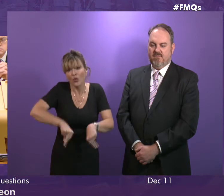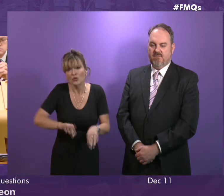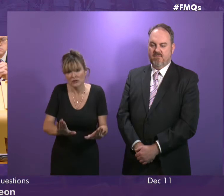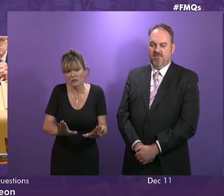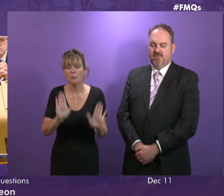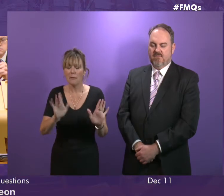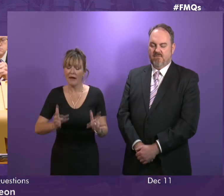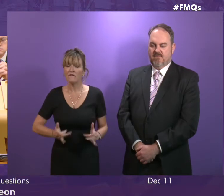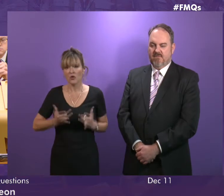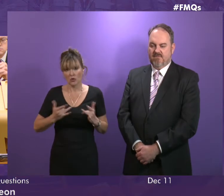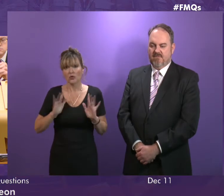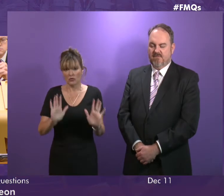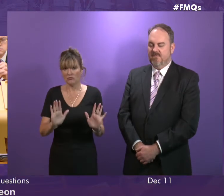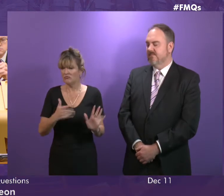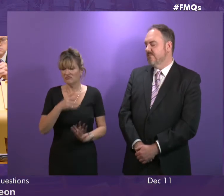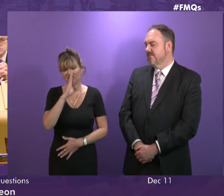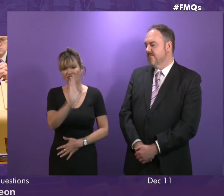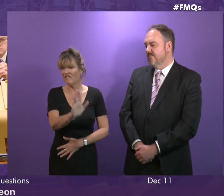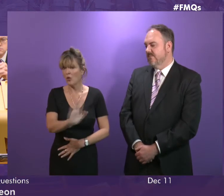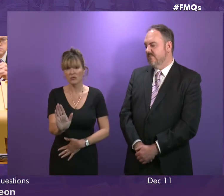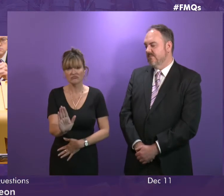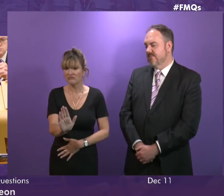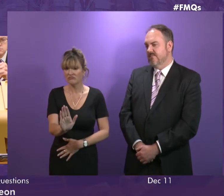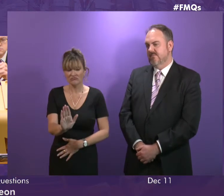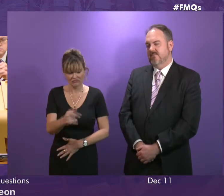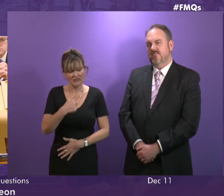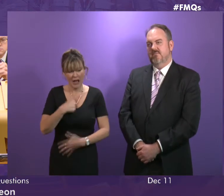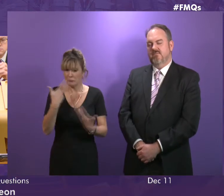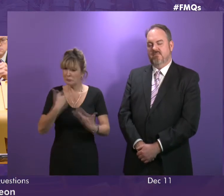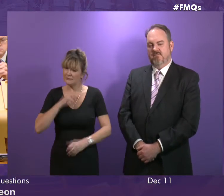My view on this is very straightforward. It is one that I have expressed consistently